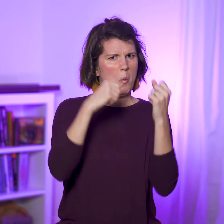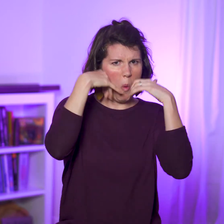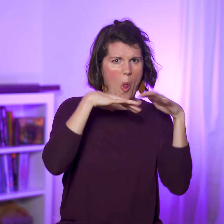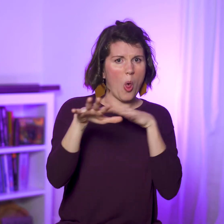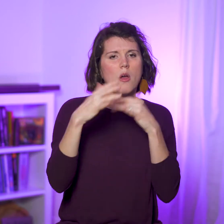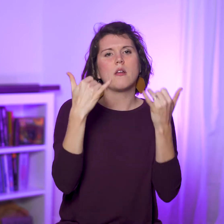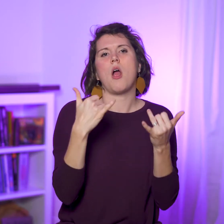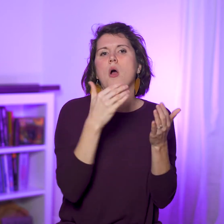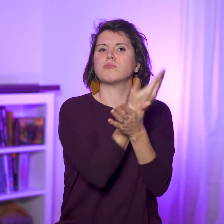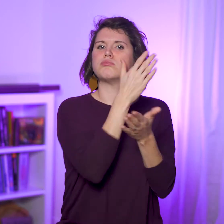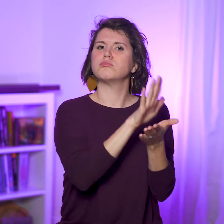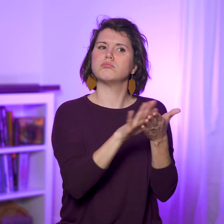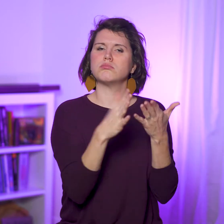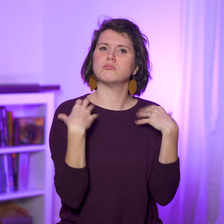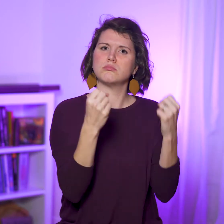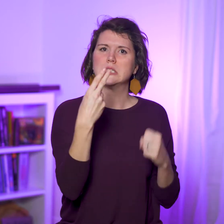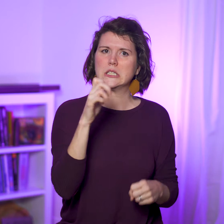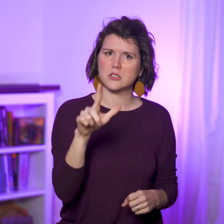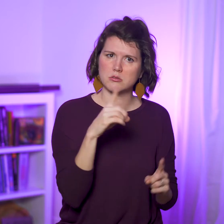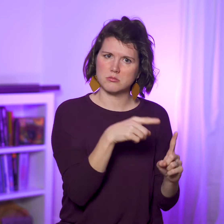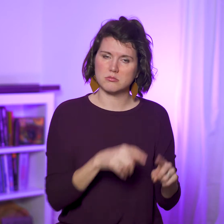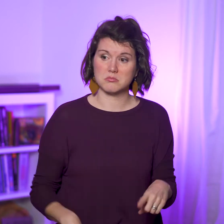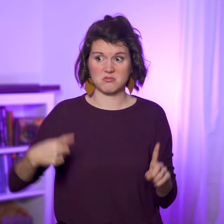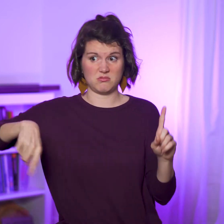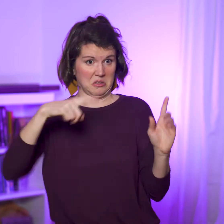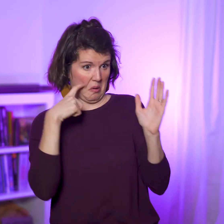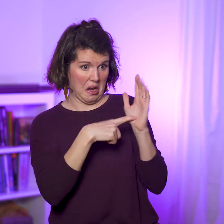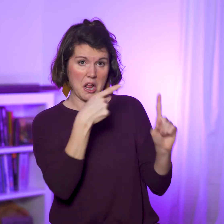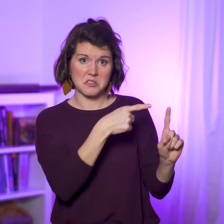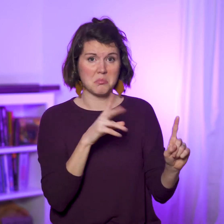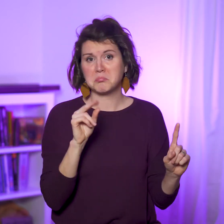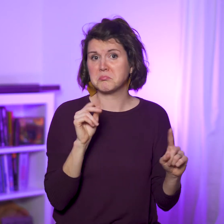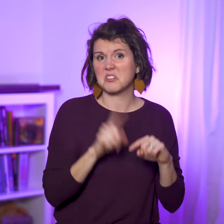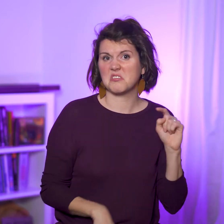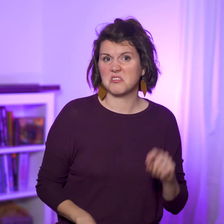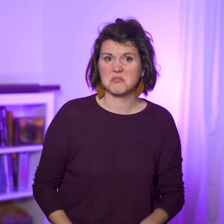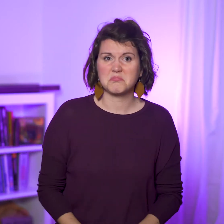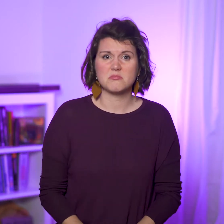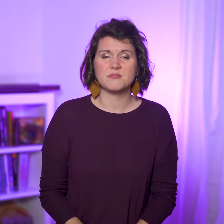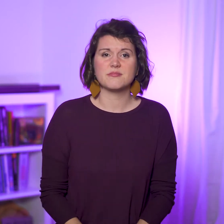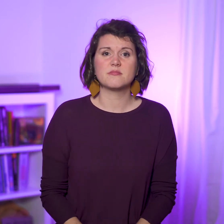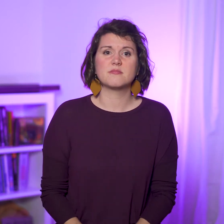a few days ago has miraculously healed.